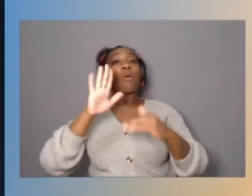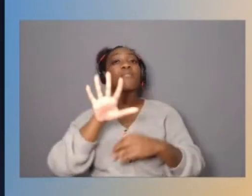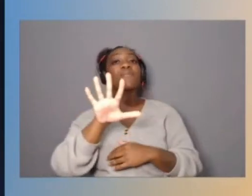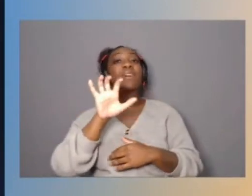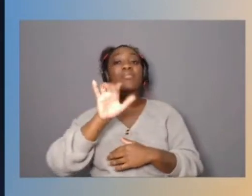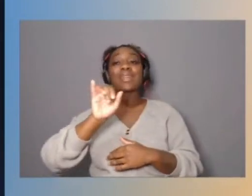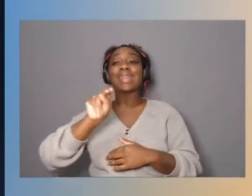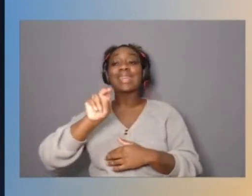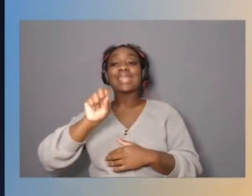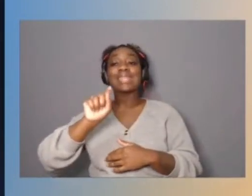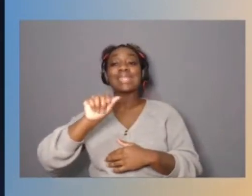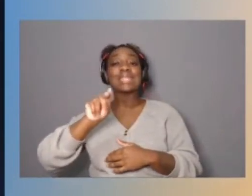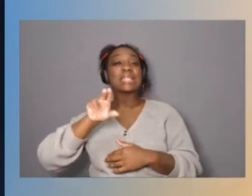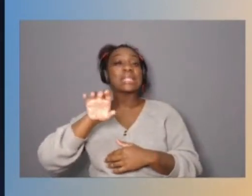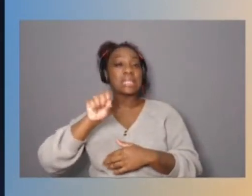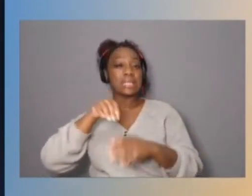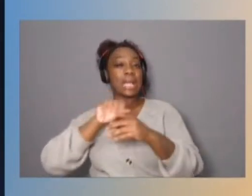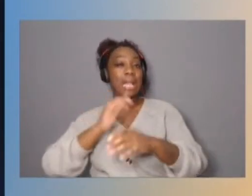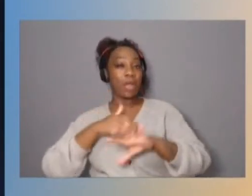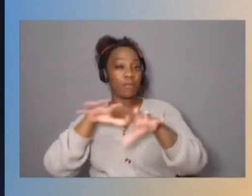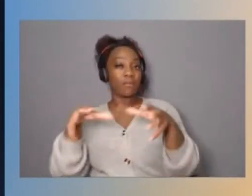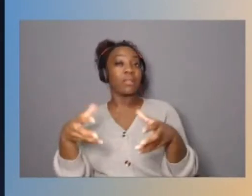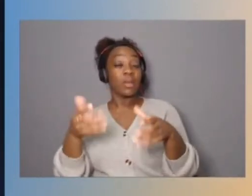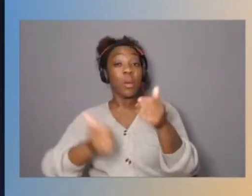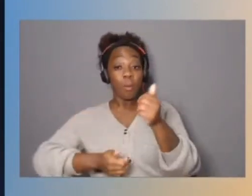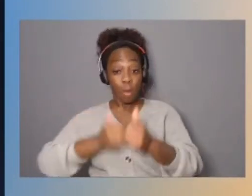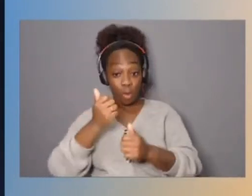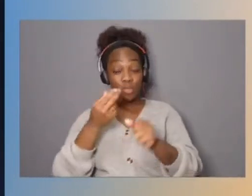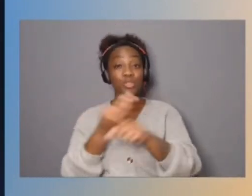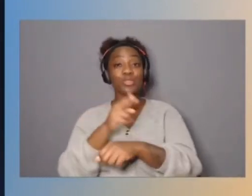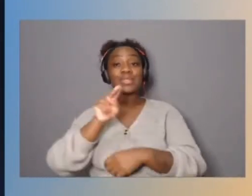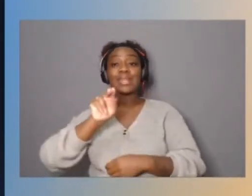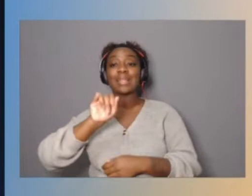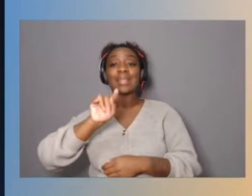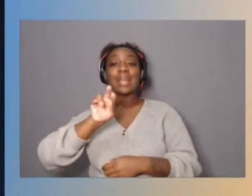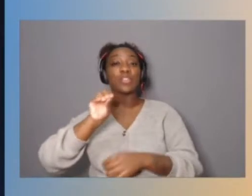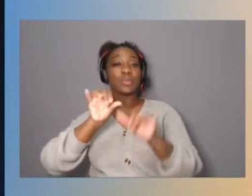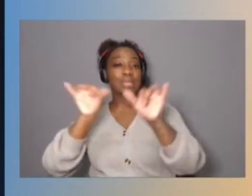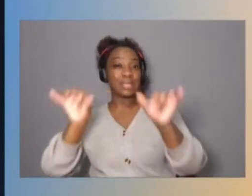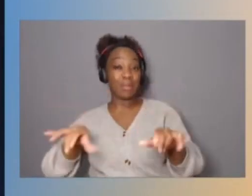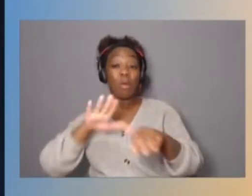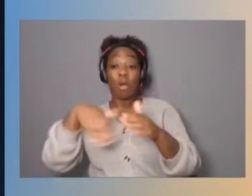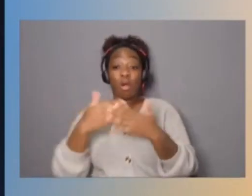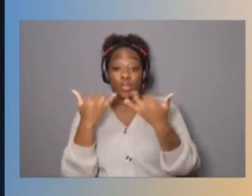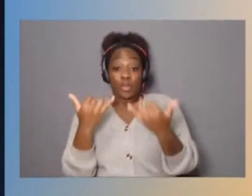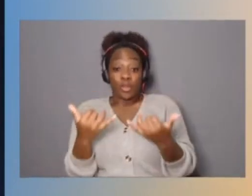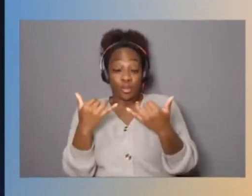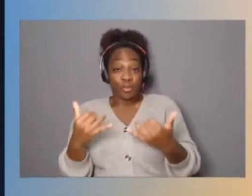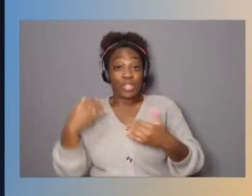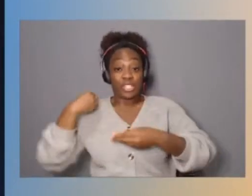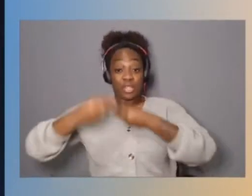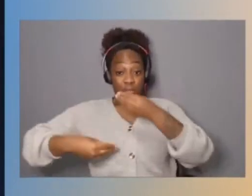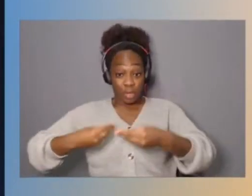So majority are built off the Nitro system. In fact, all of the current generation instances are built on the Nitro system.